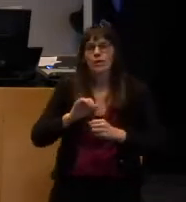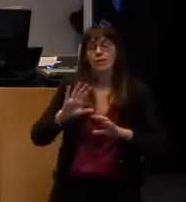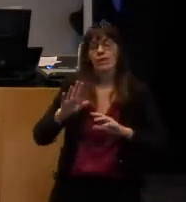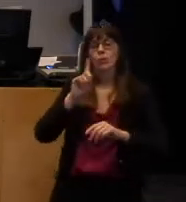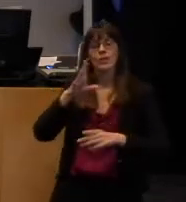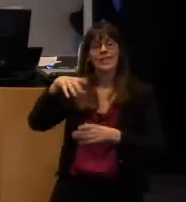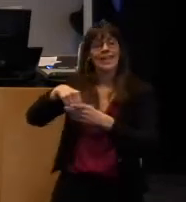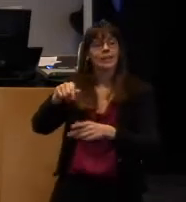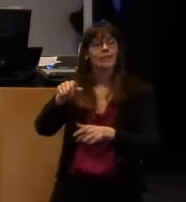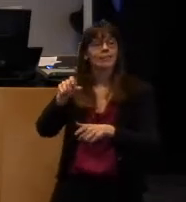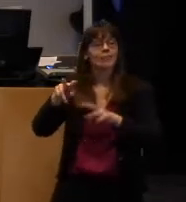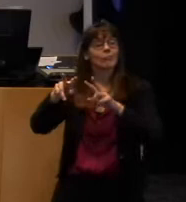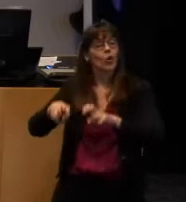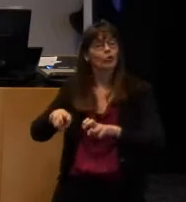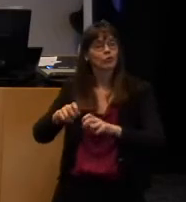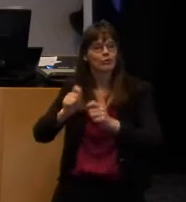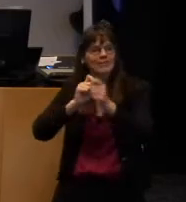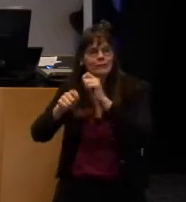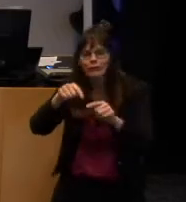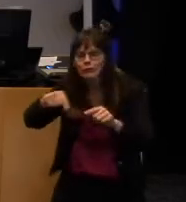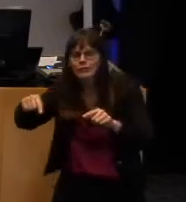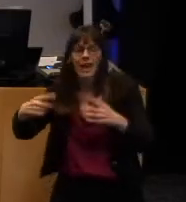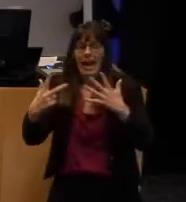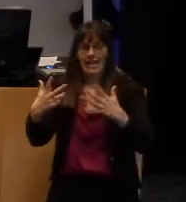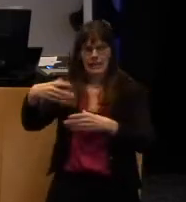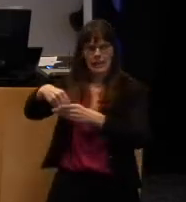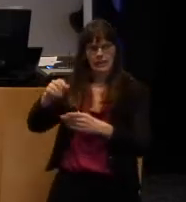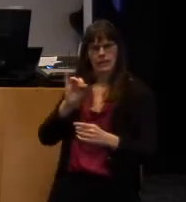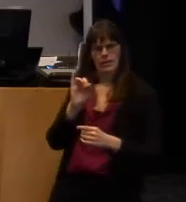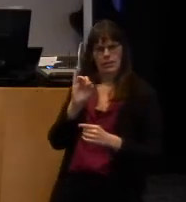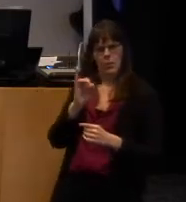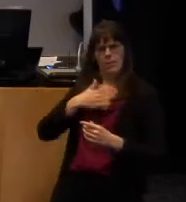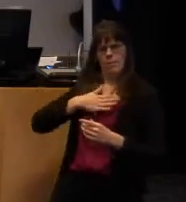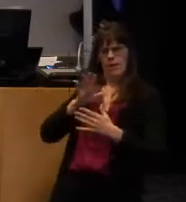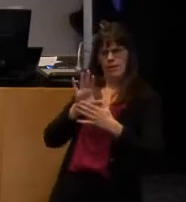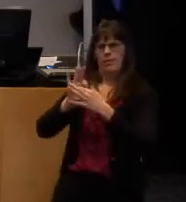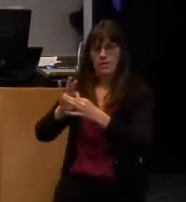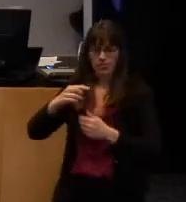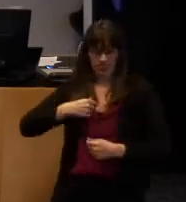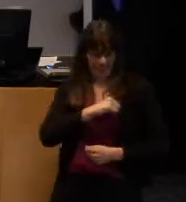So eight interpreters participated in this research, and I am an interpreter as well